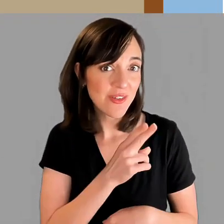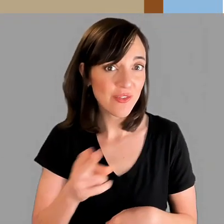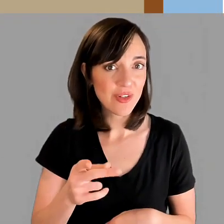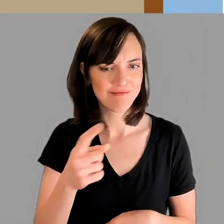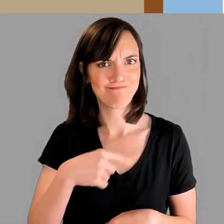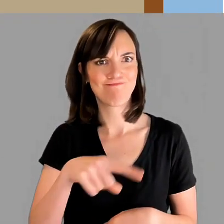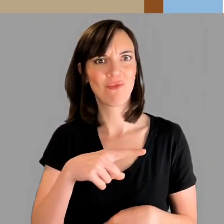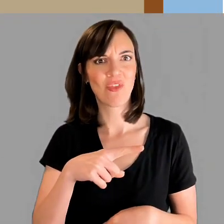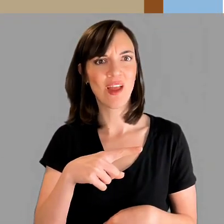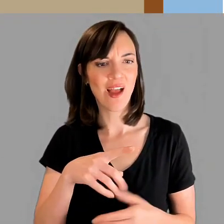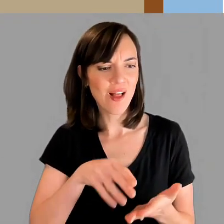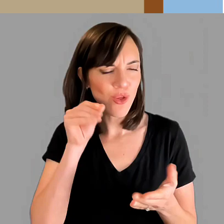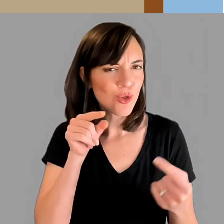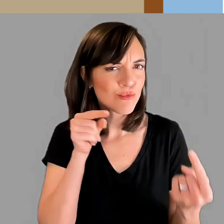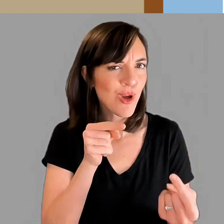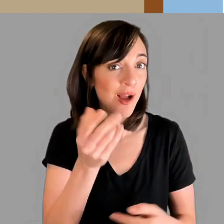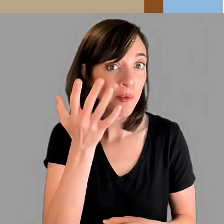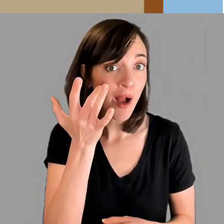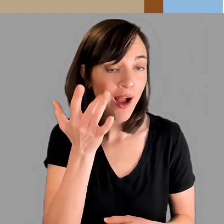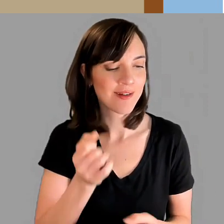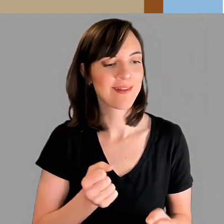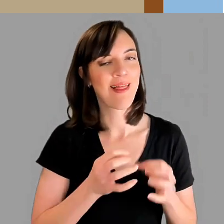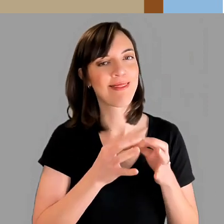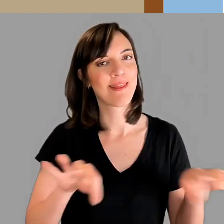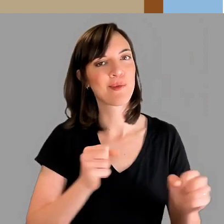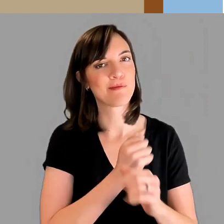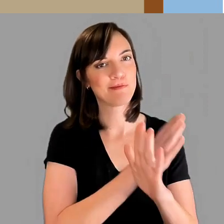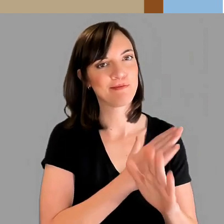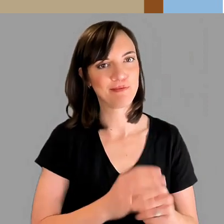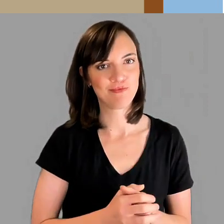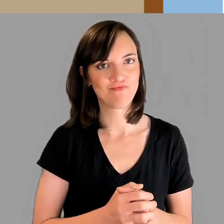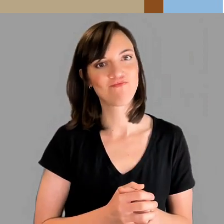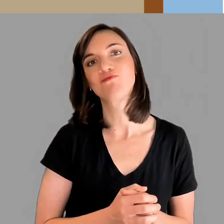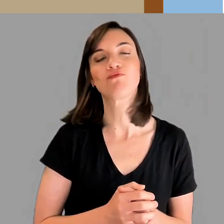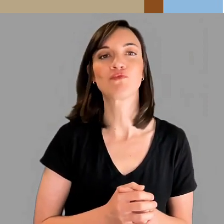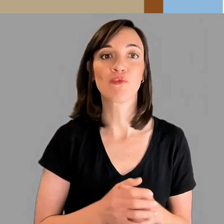due to language barriers. Scaffolded language support may be beneficial for